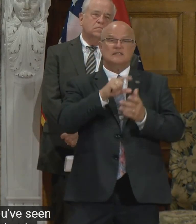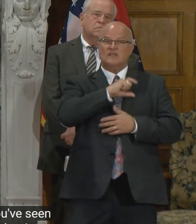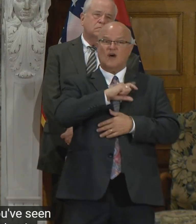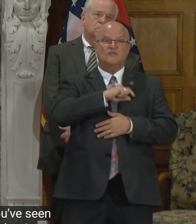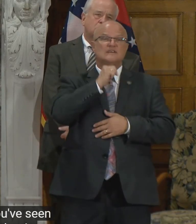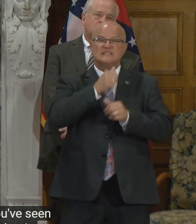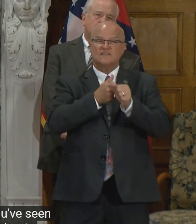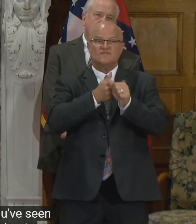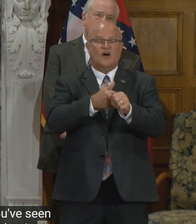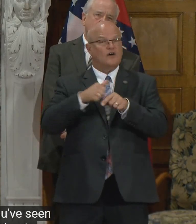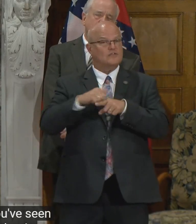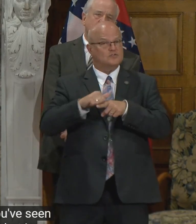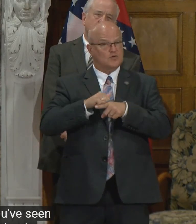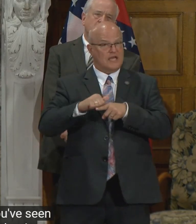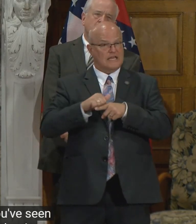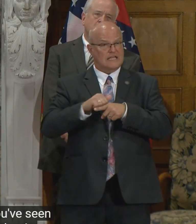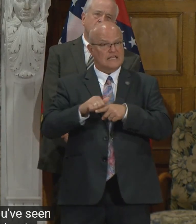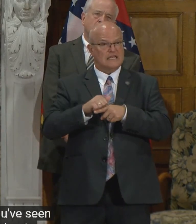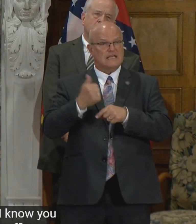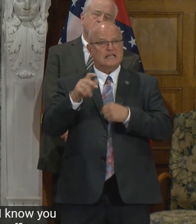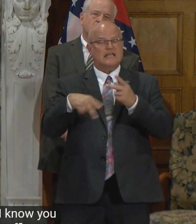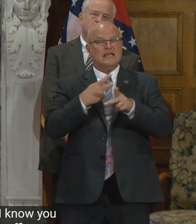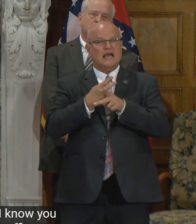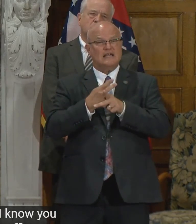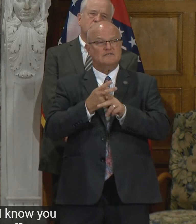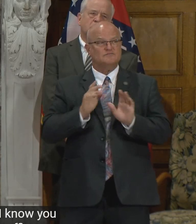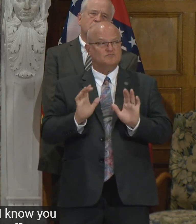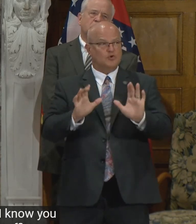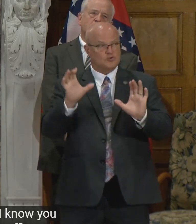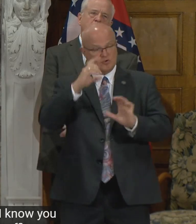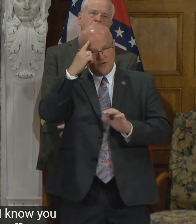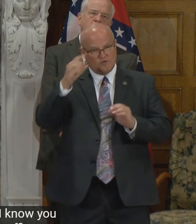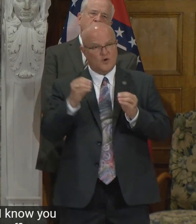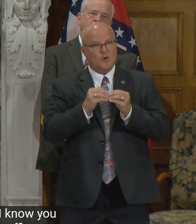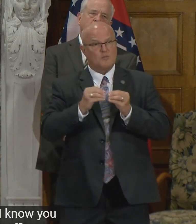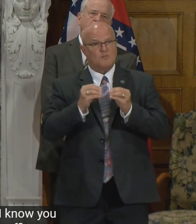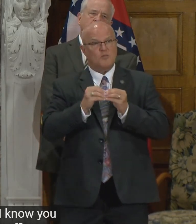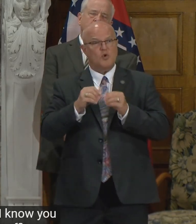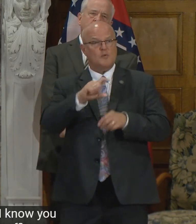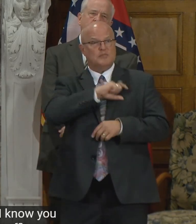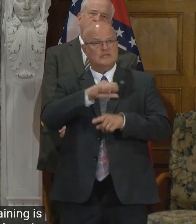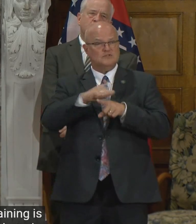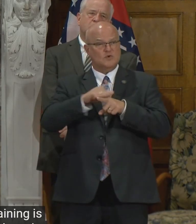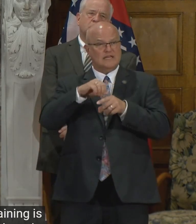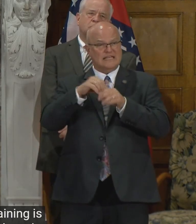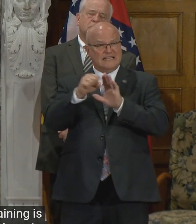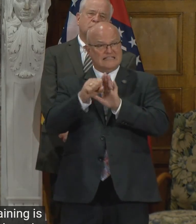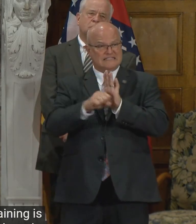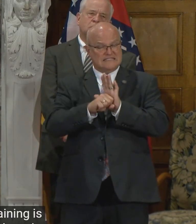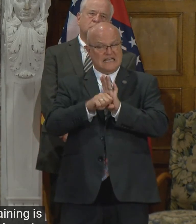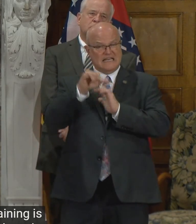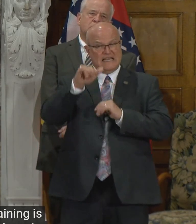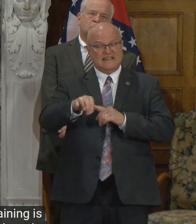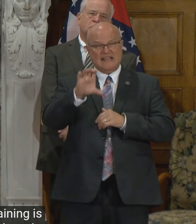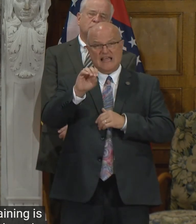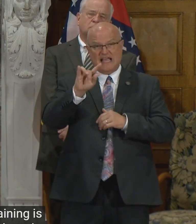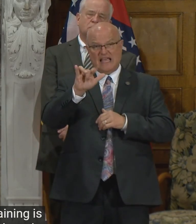officers didn't follow their training. Is there any sort of push you're looking for, for further police training in the state, in that county, any kind of response to this?